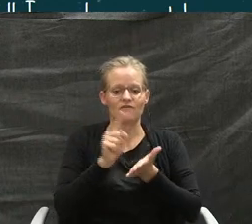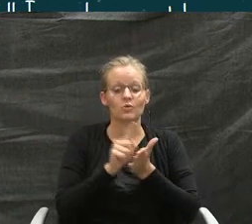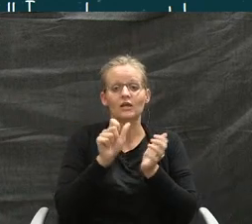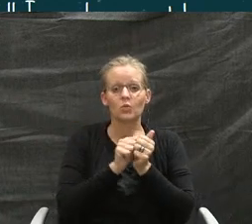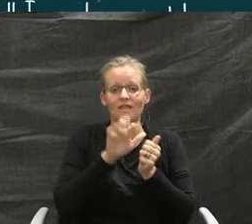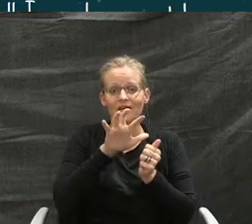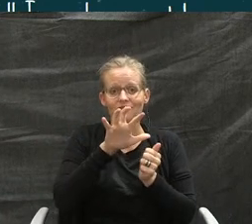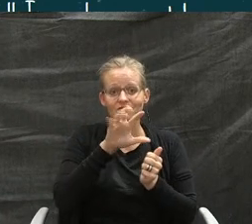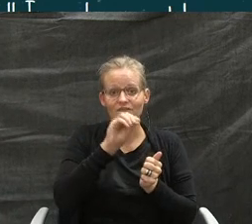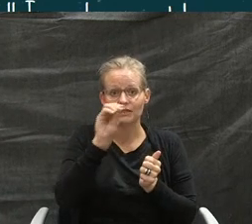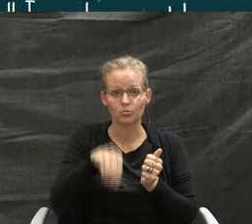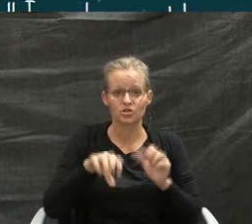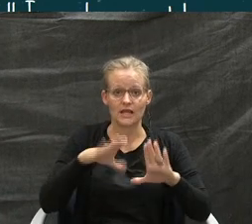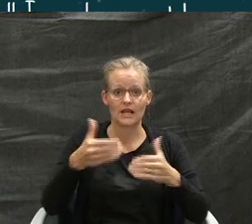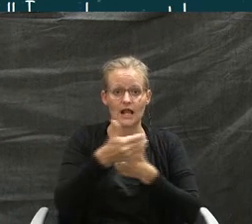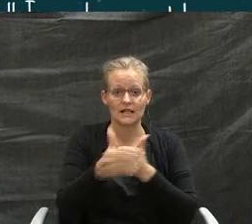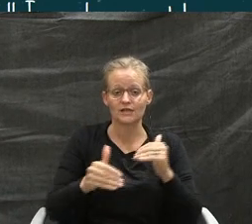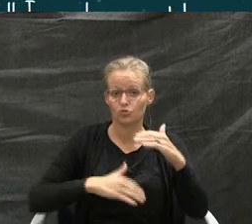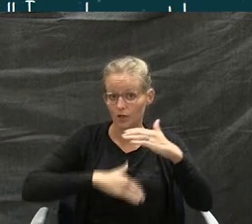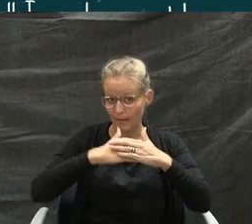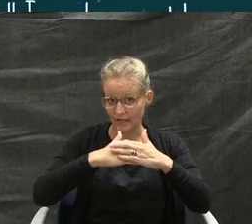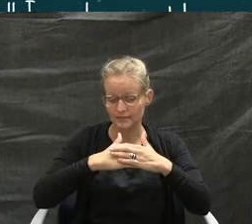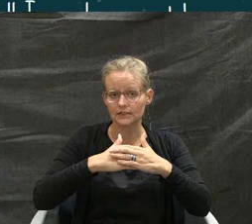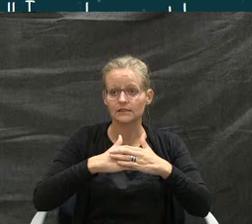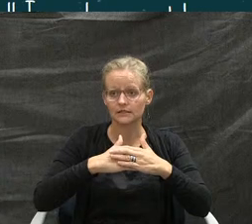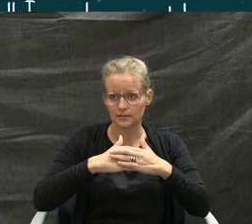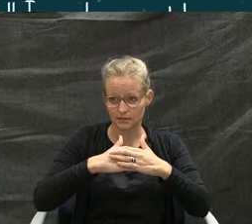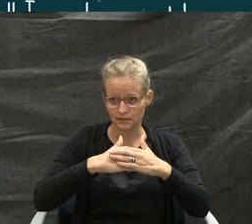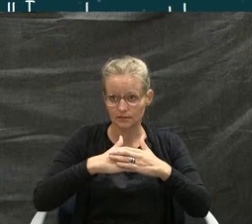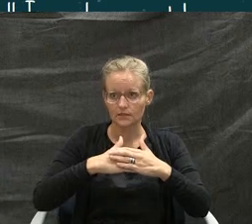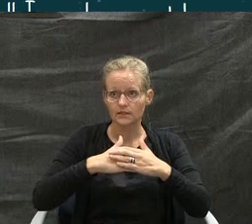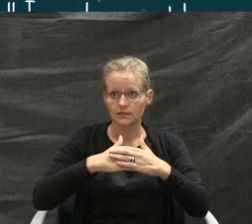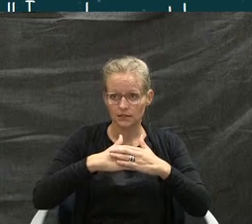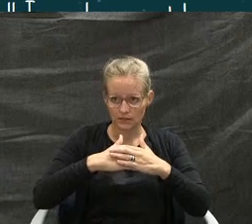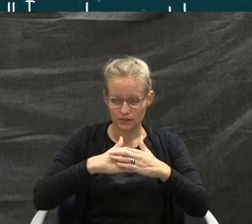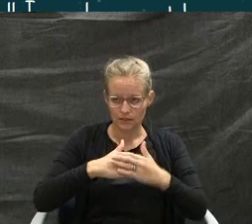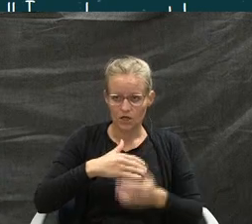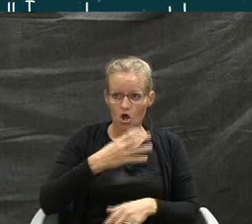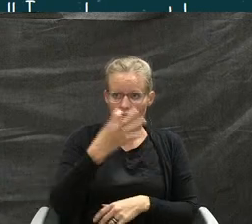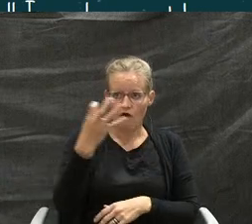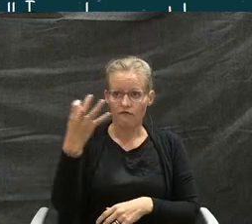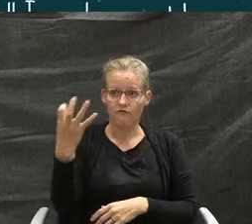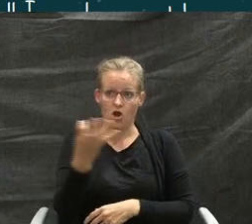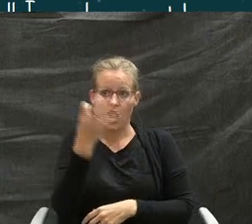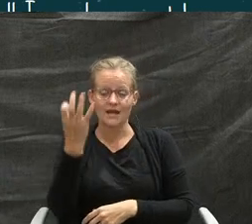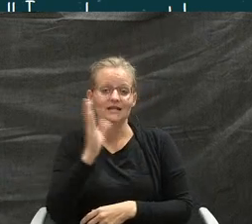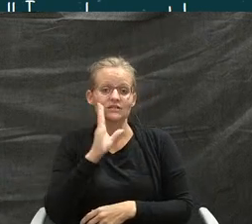They will be at Minnesota High School. Fridays would be reserved for E learning days, small group instruction or